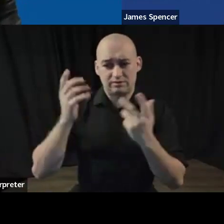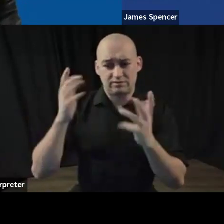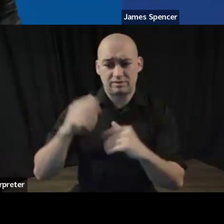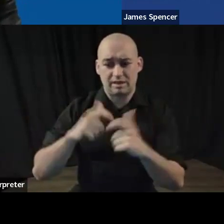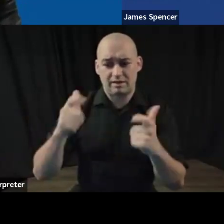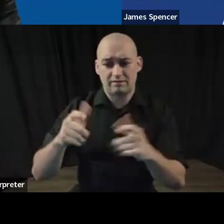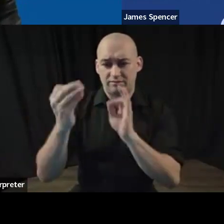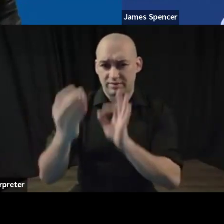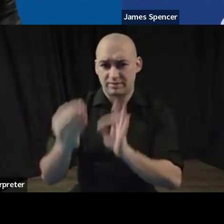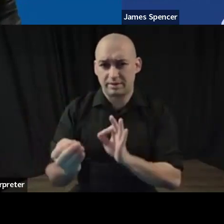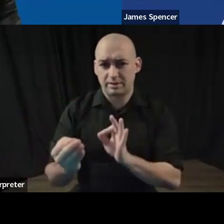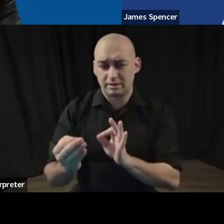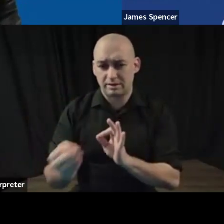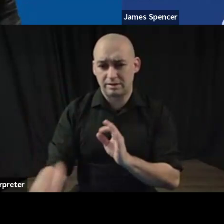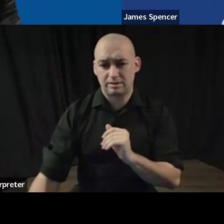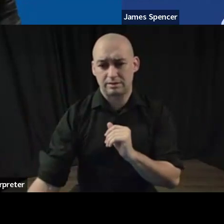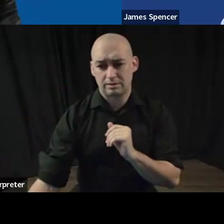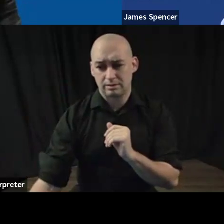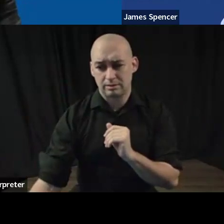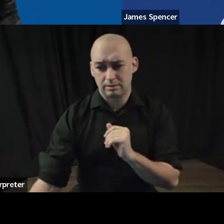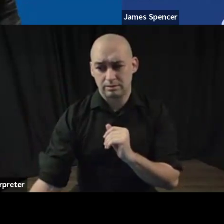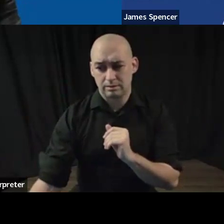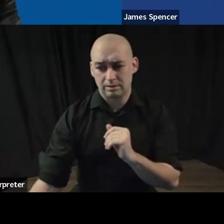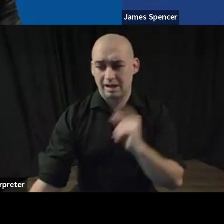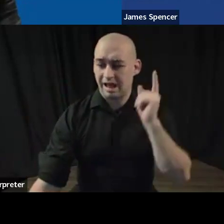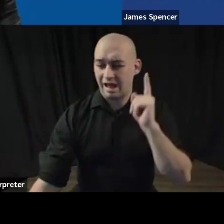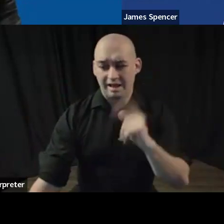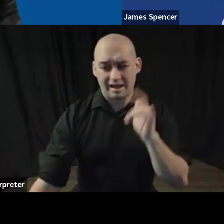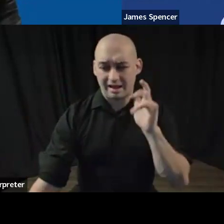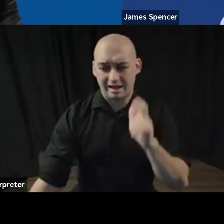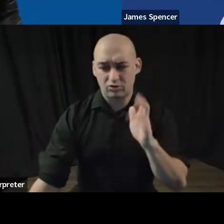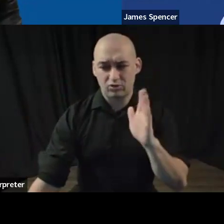could? I? I could not hear your response, and I cannot fully hear the question.